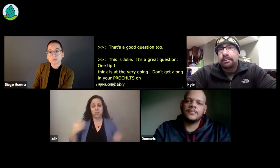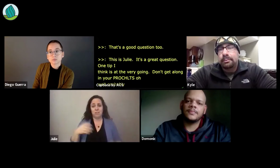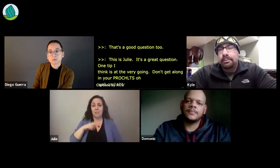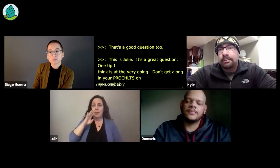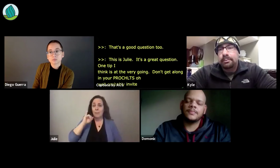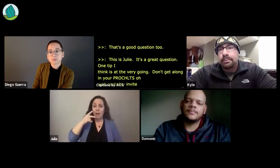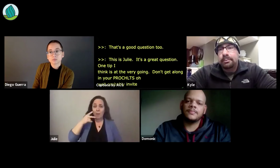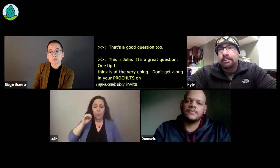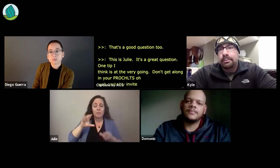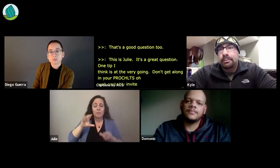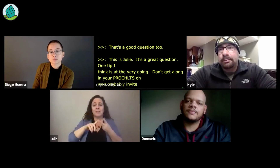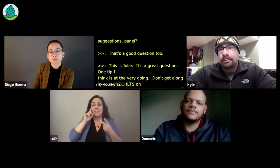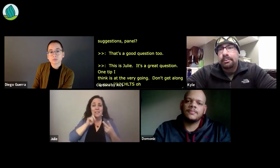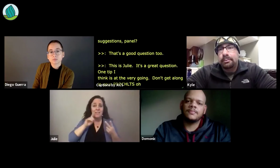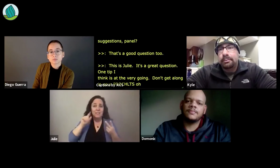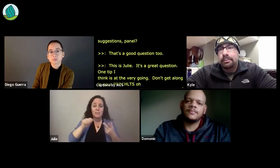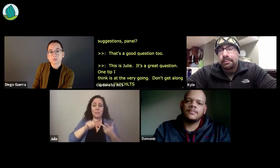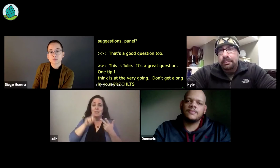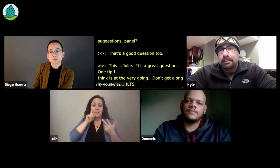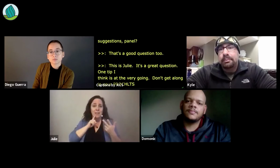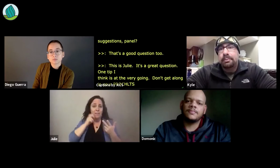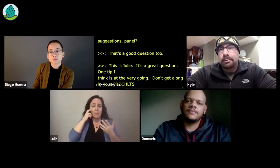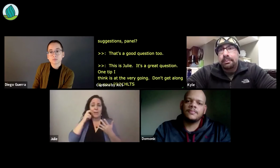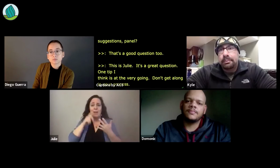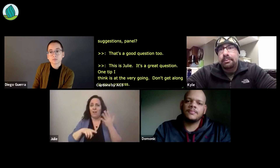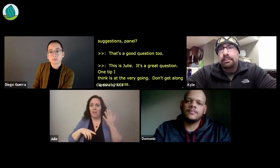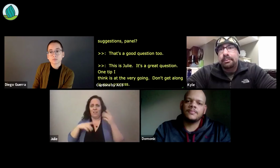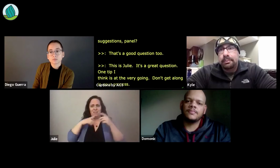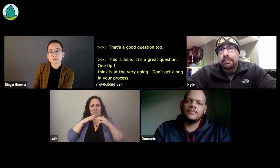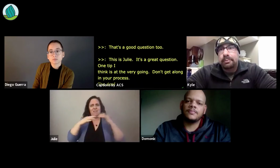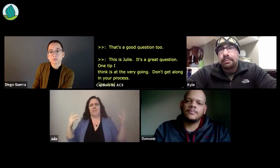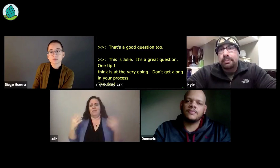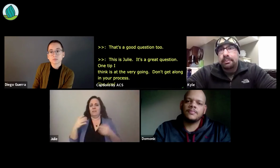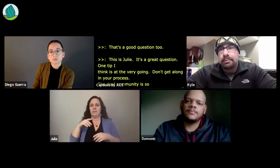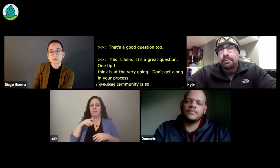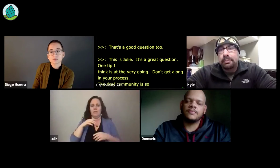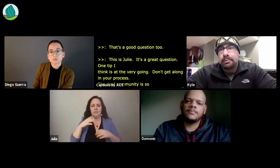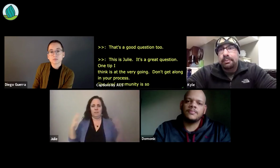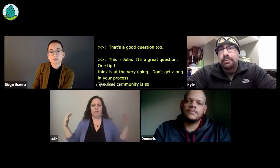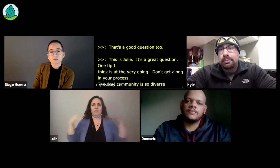Deaf disabled, deaf blind, biopic members of those communities also need to be at the table